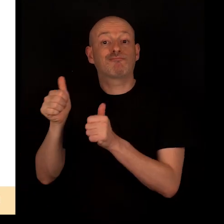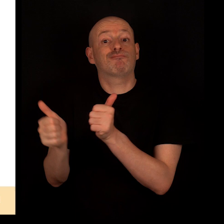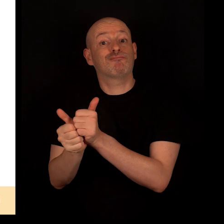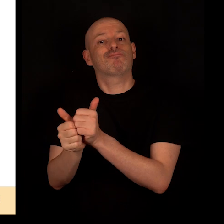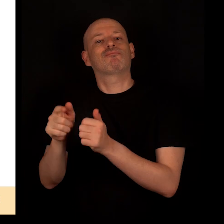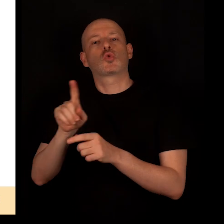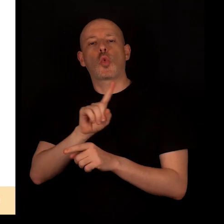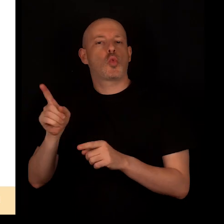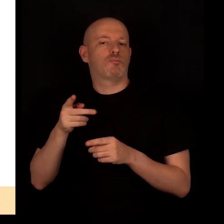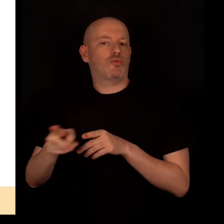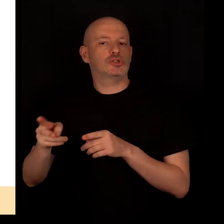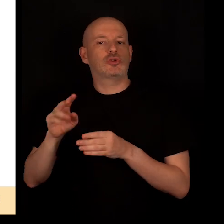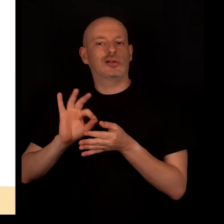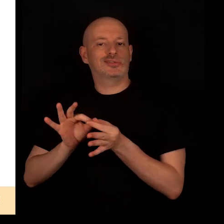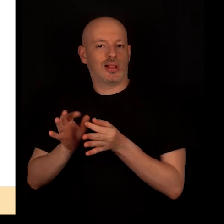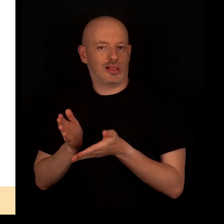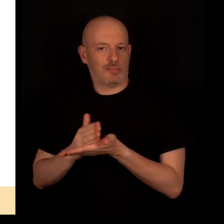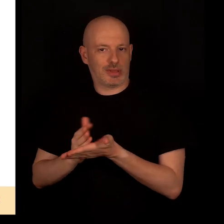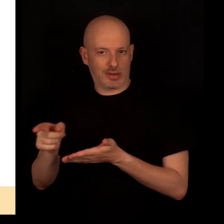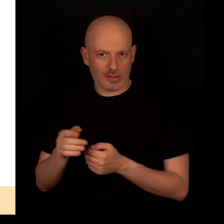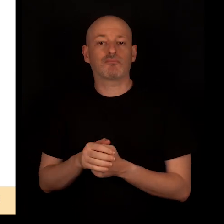together with her non-professional sign language interpreter.